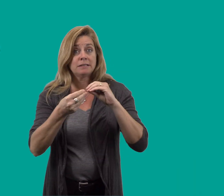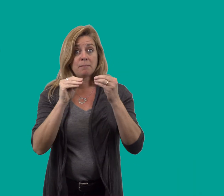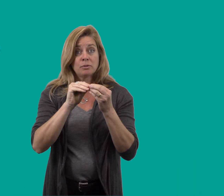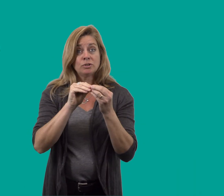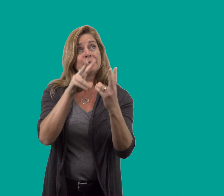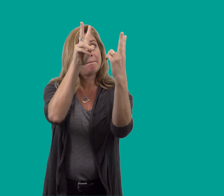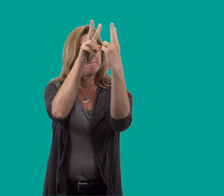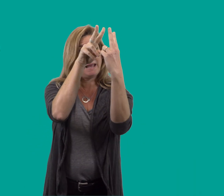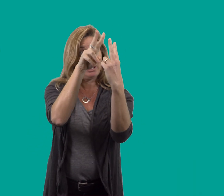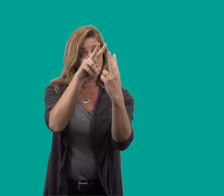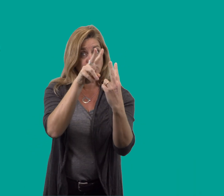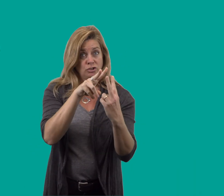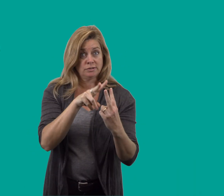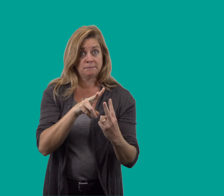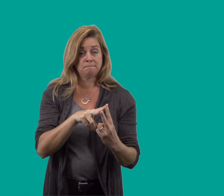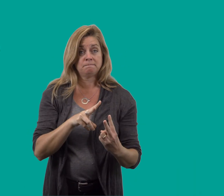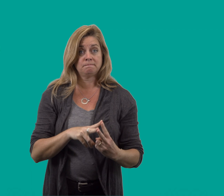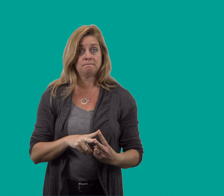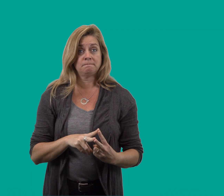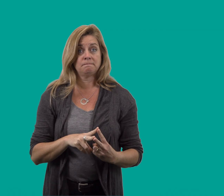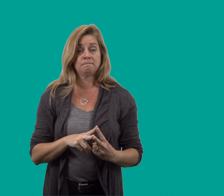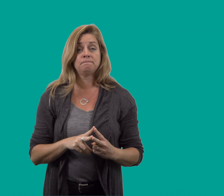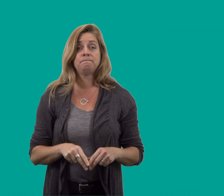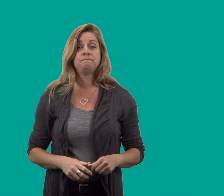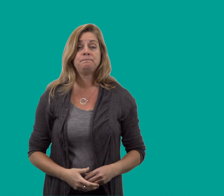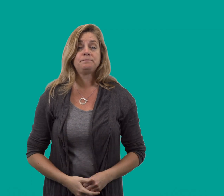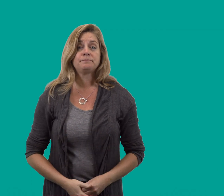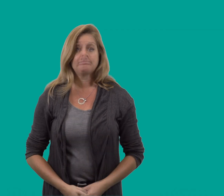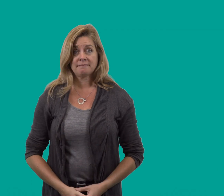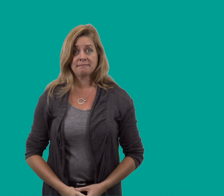students see numbers visually in pairs.